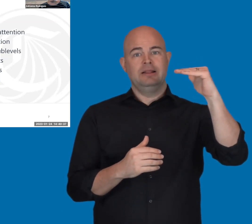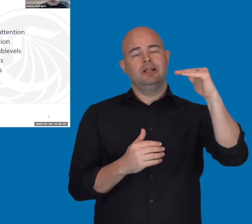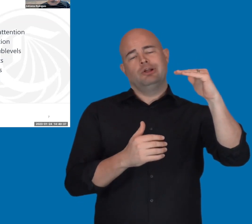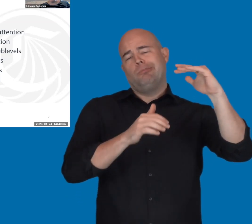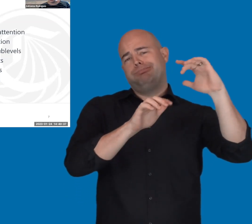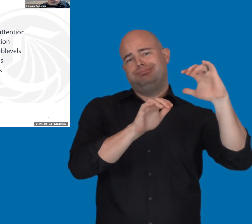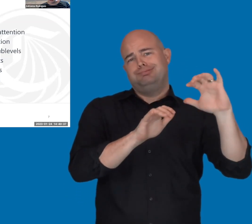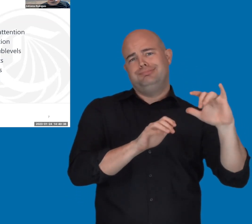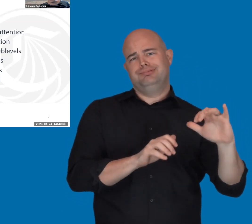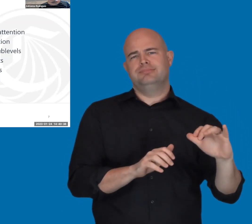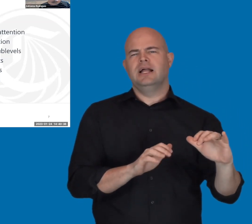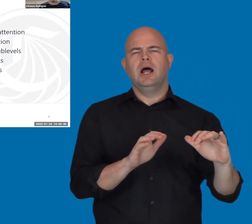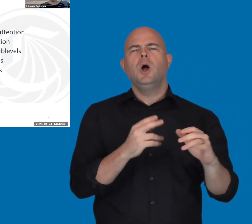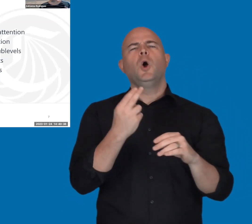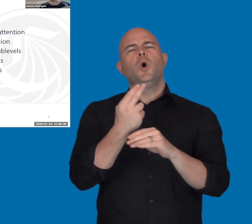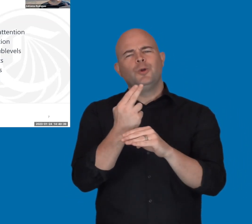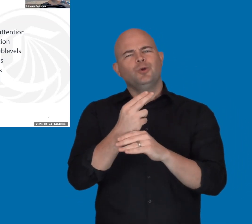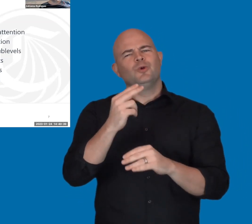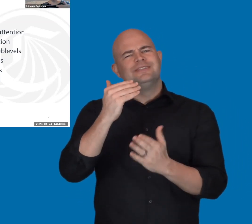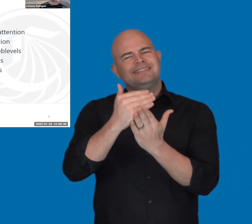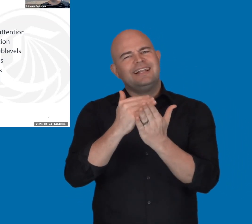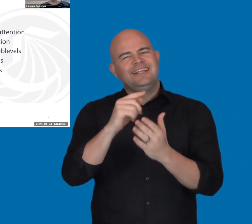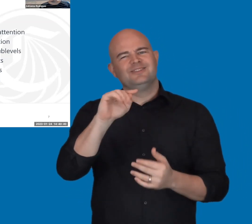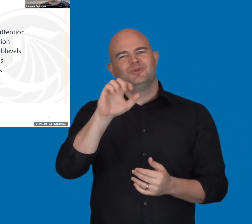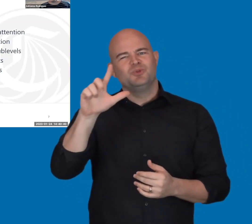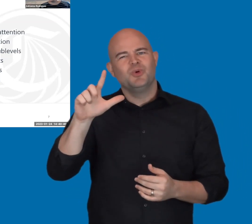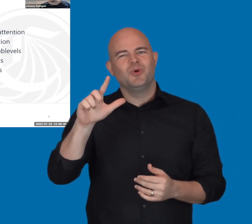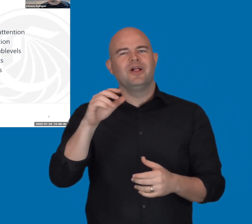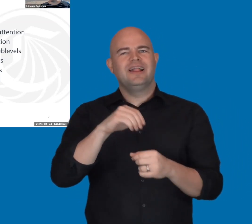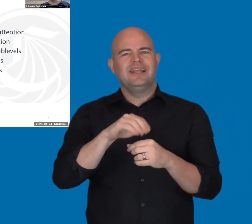in the rich content editor or your Word editor.